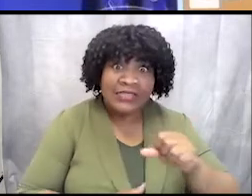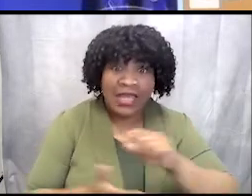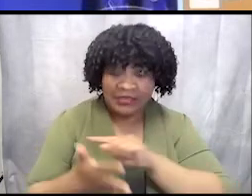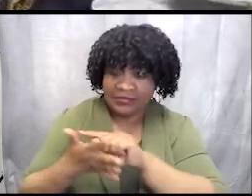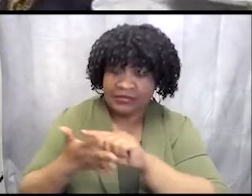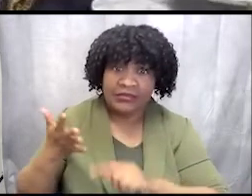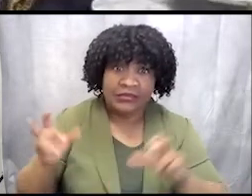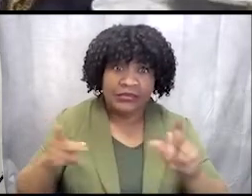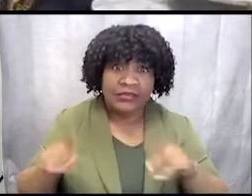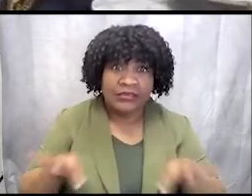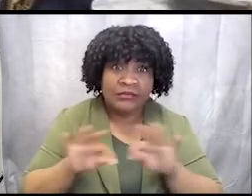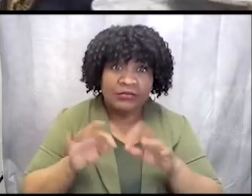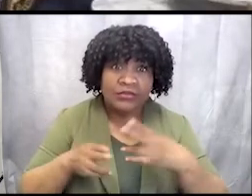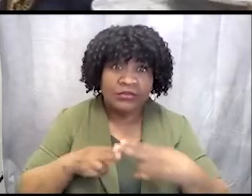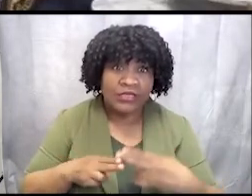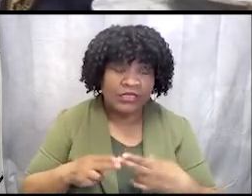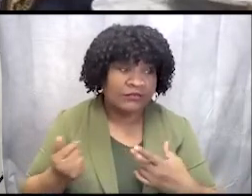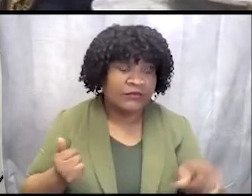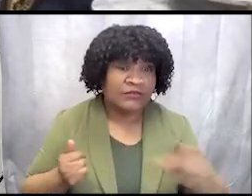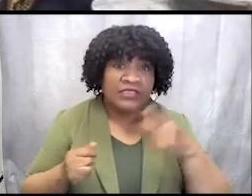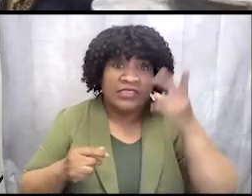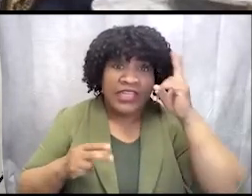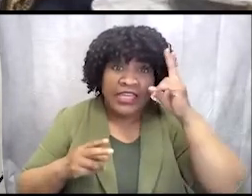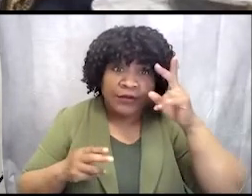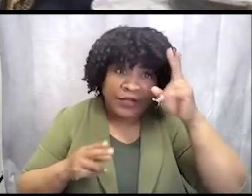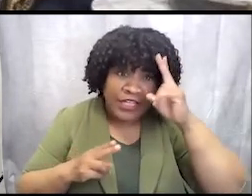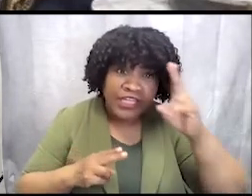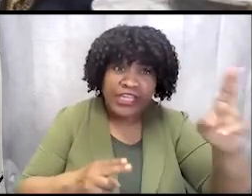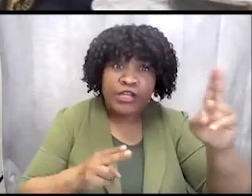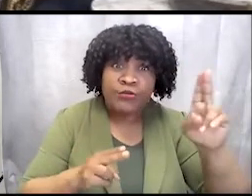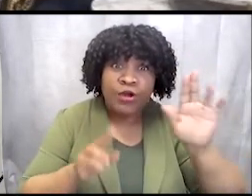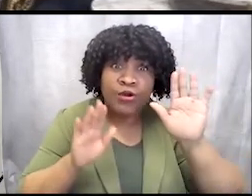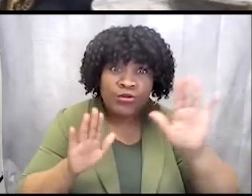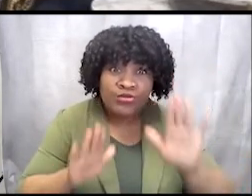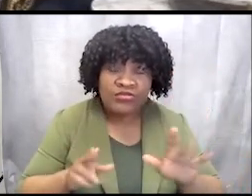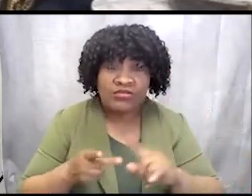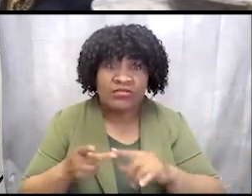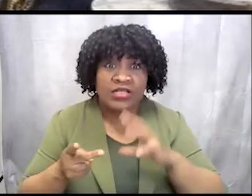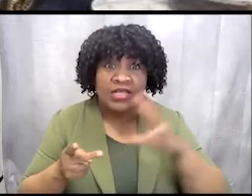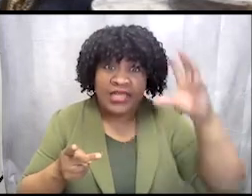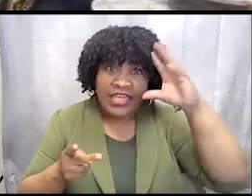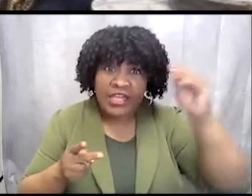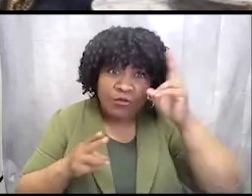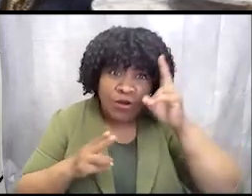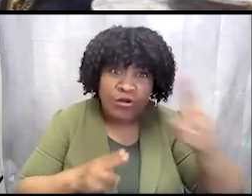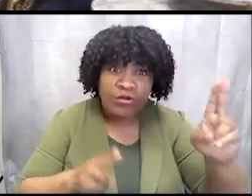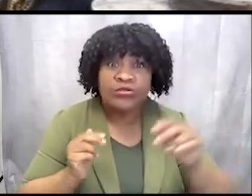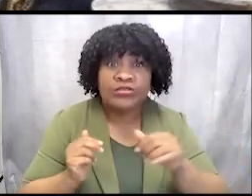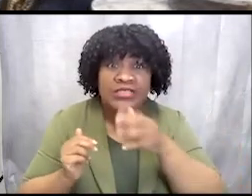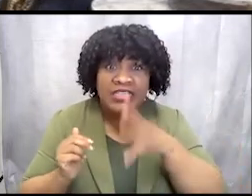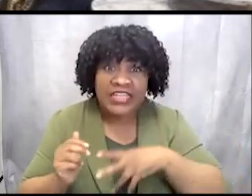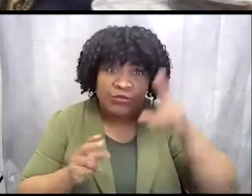Those are significant names. They stand as heroes and sheroes for us. They stand as names of inspiration.